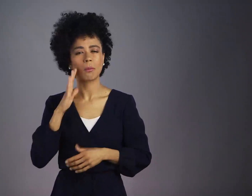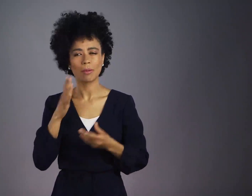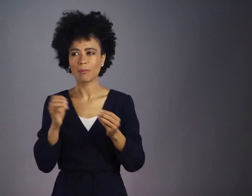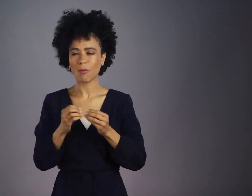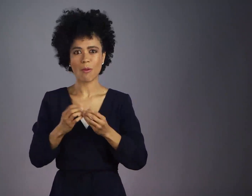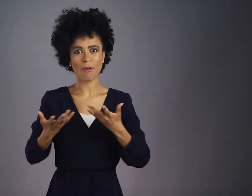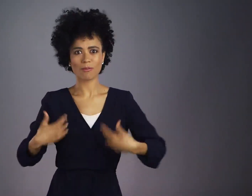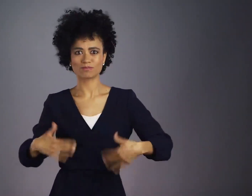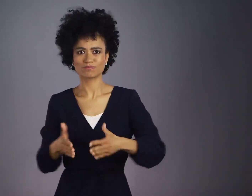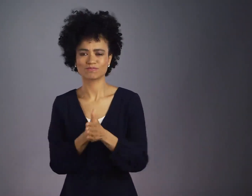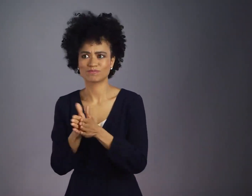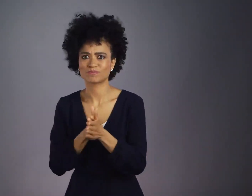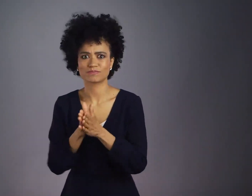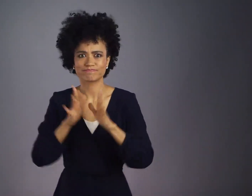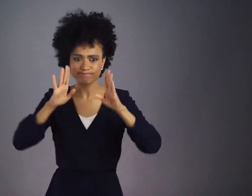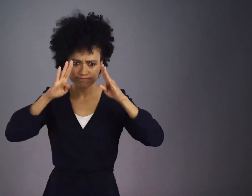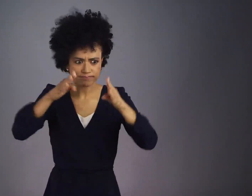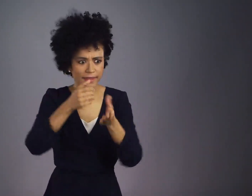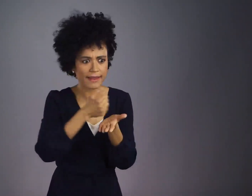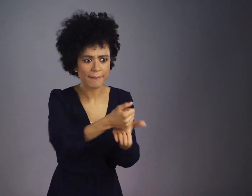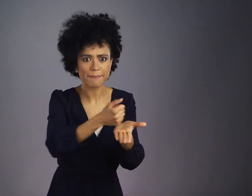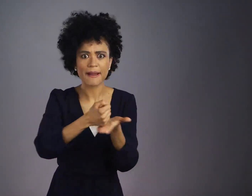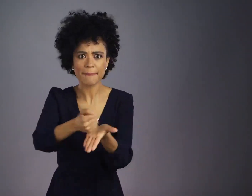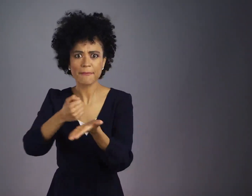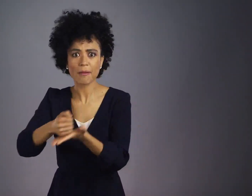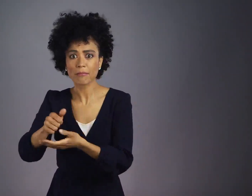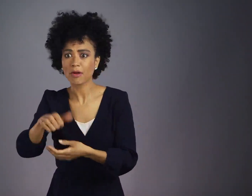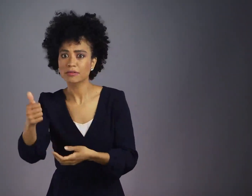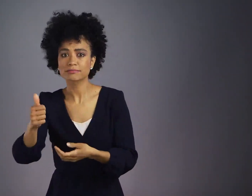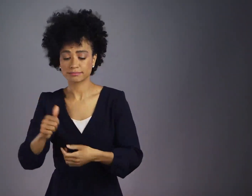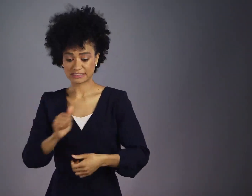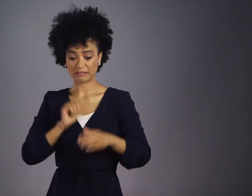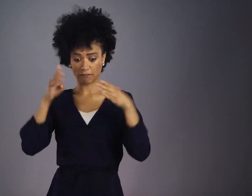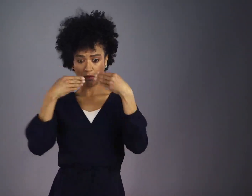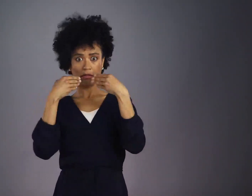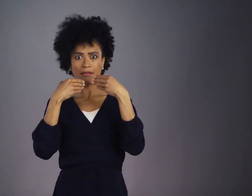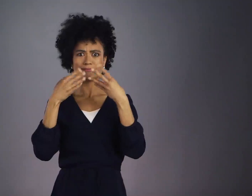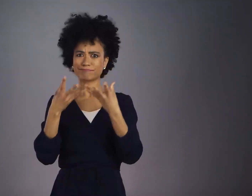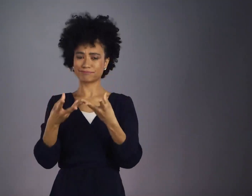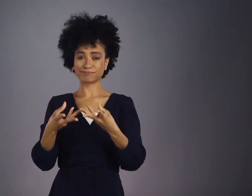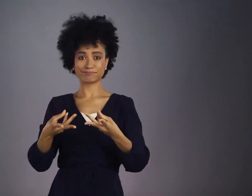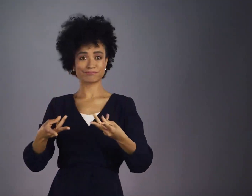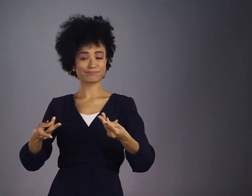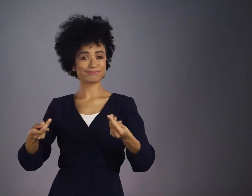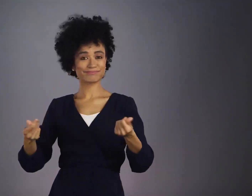We will lose interest in selﬁsh things and gain interest in our fellows.